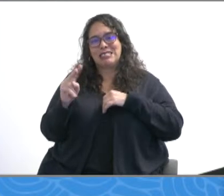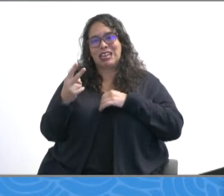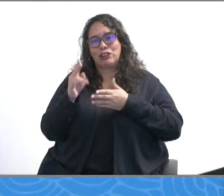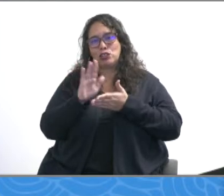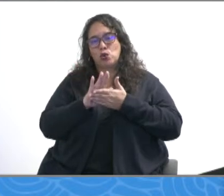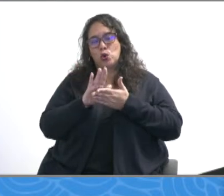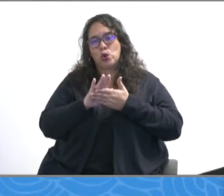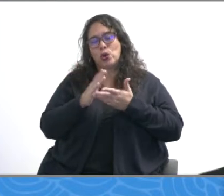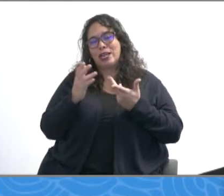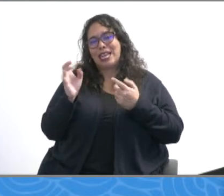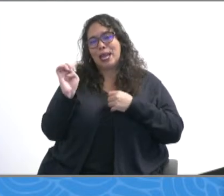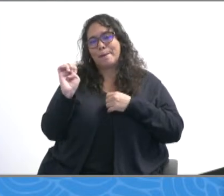or ESSER III,